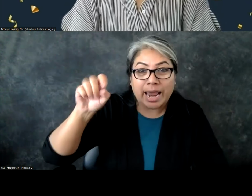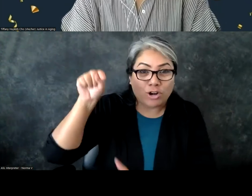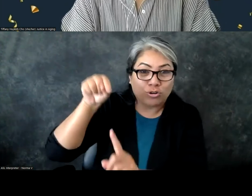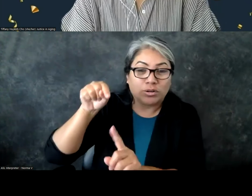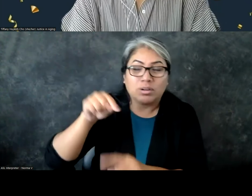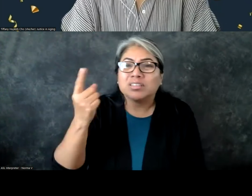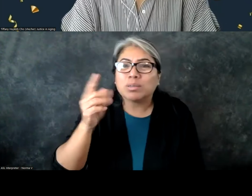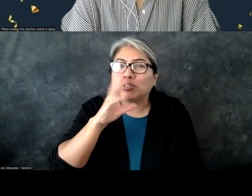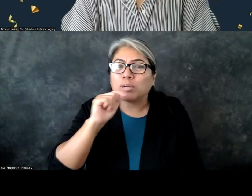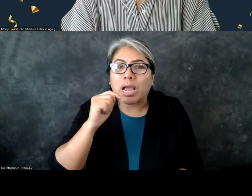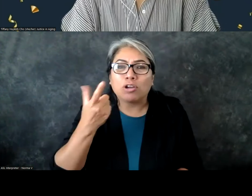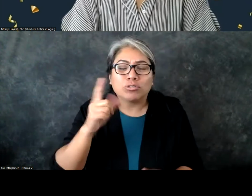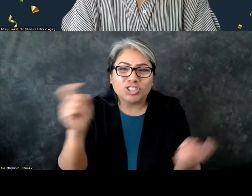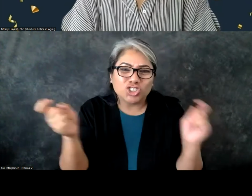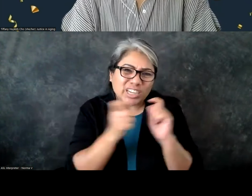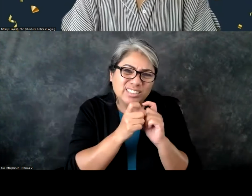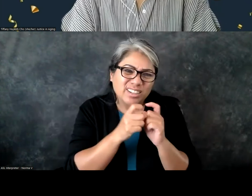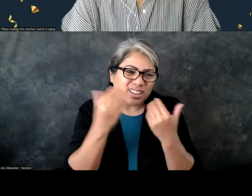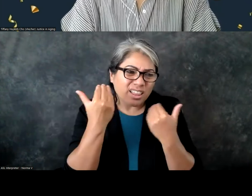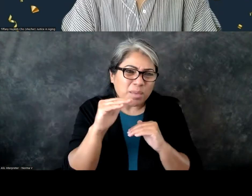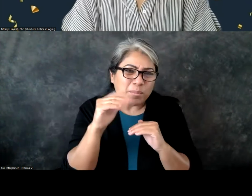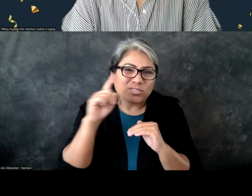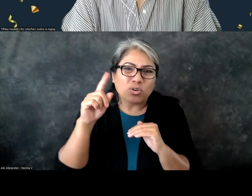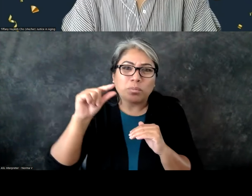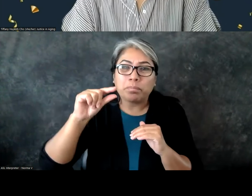I see Internet access. Free wi-fi. Medicare for all.